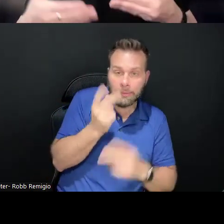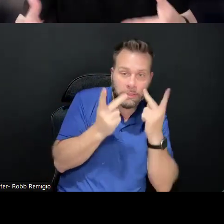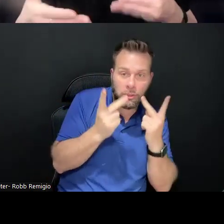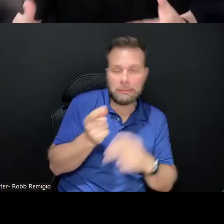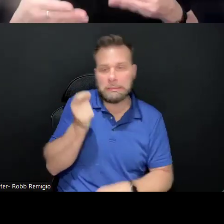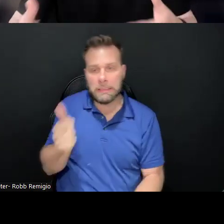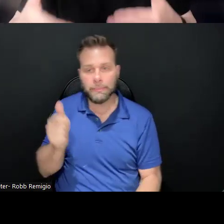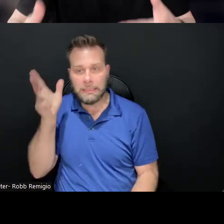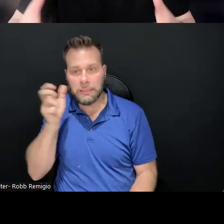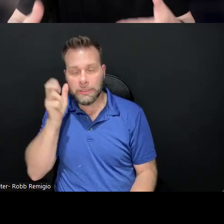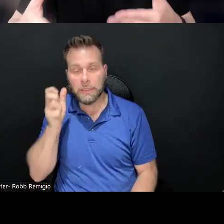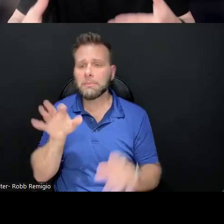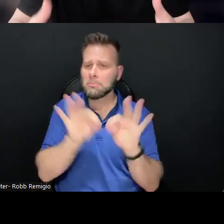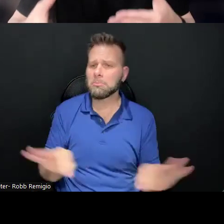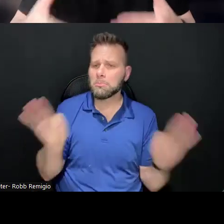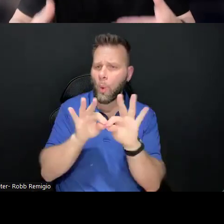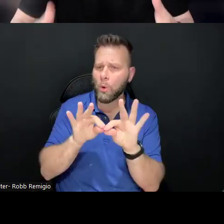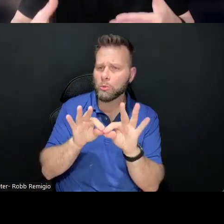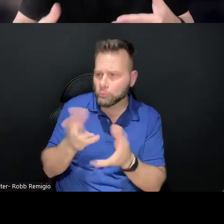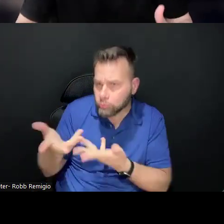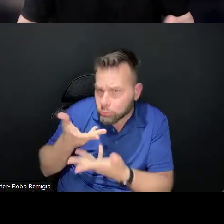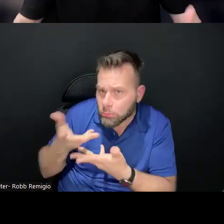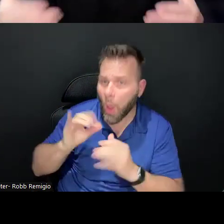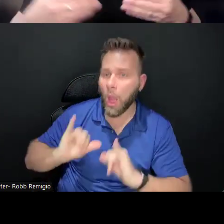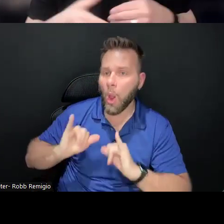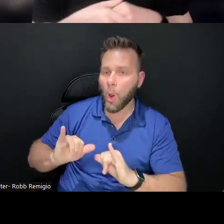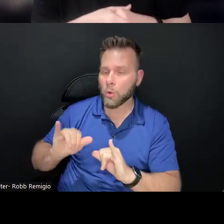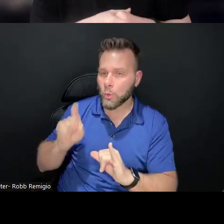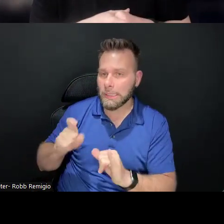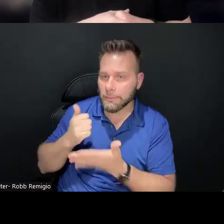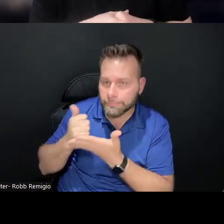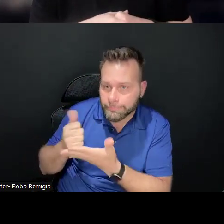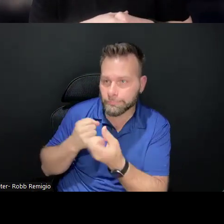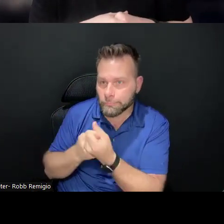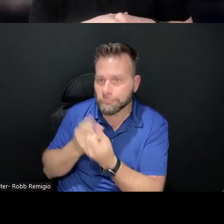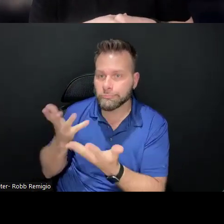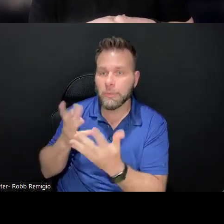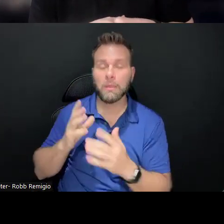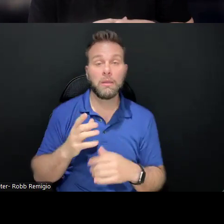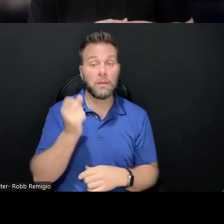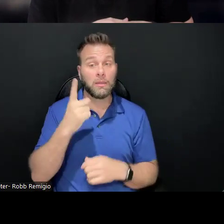have some vision, and so it is really important you engage with the individual to find out what There are several different